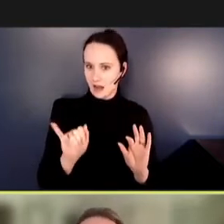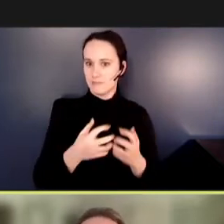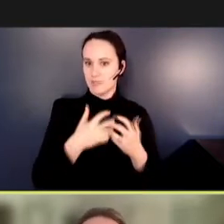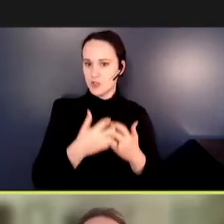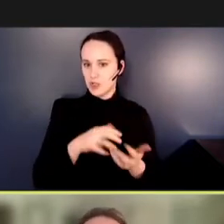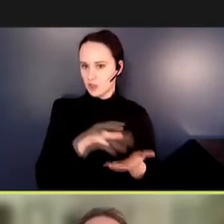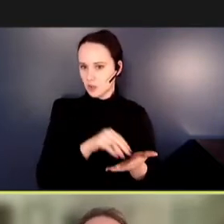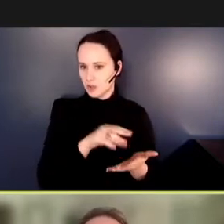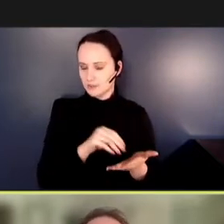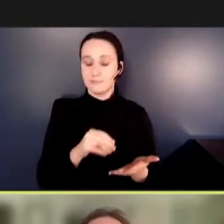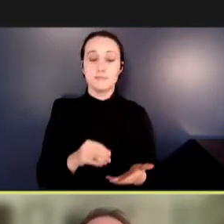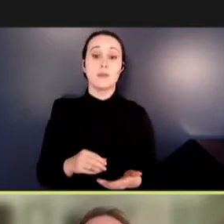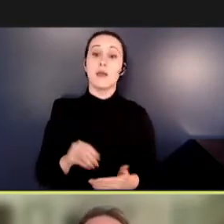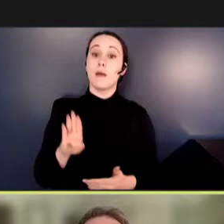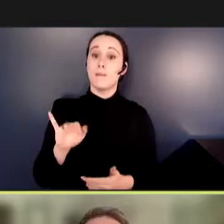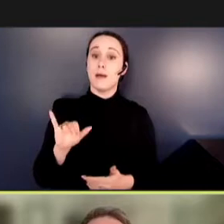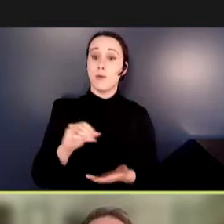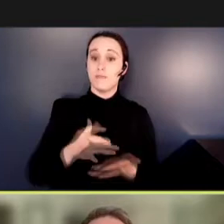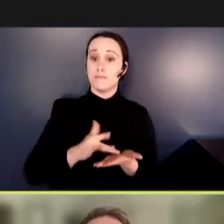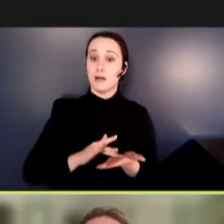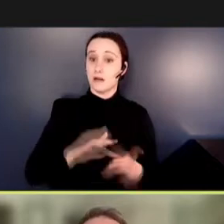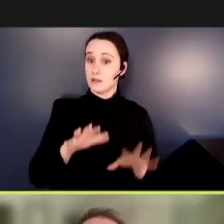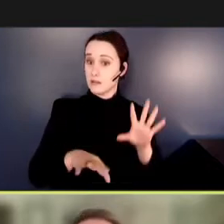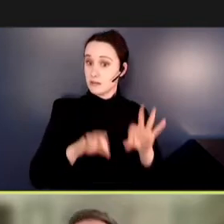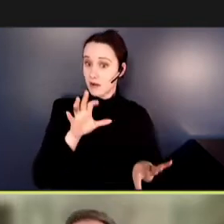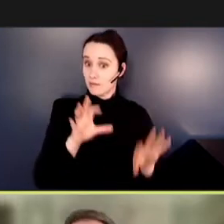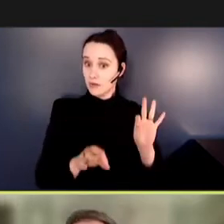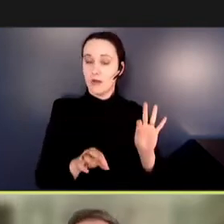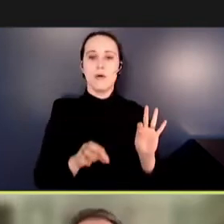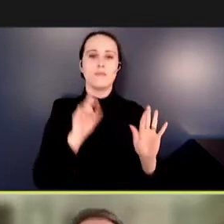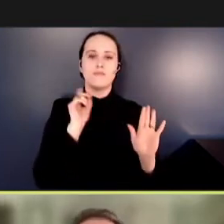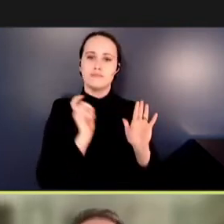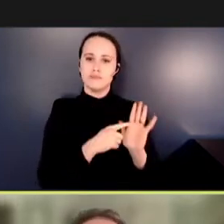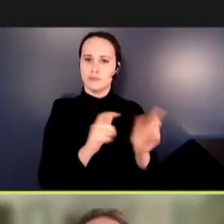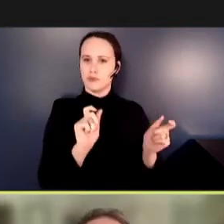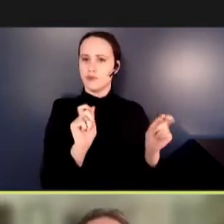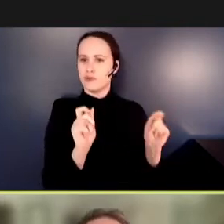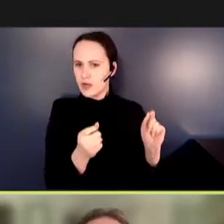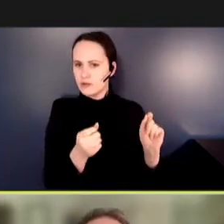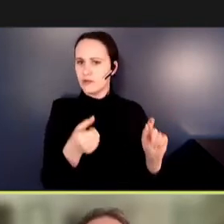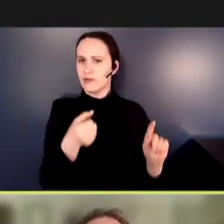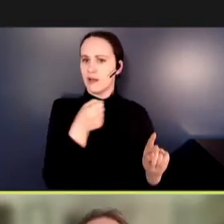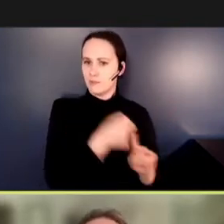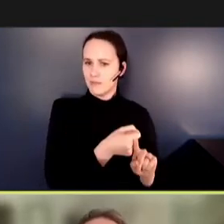biomedical discovery, we're really starting to see changes and impact driven by AI.